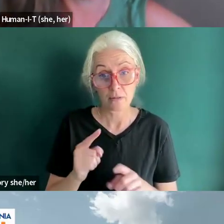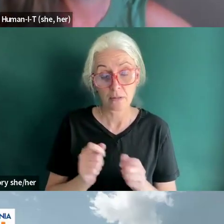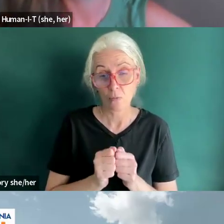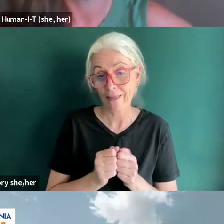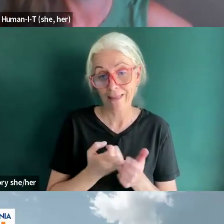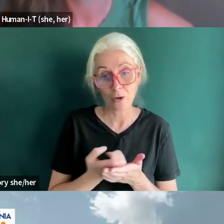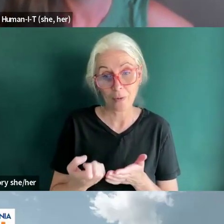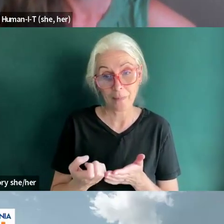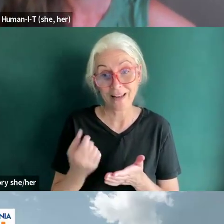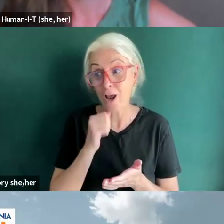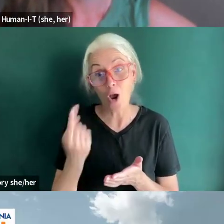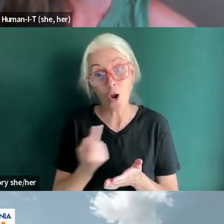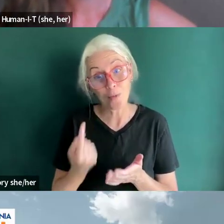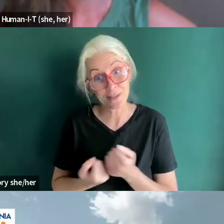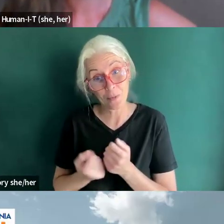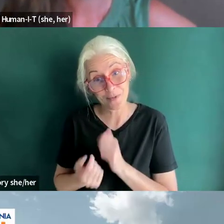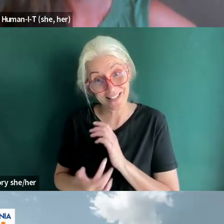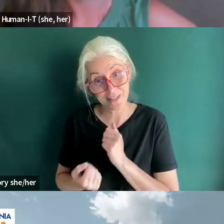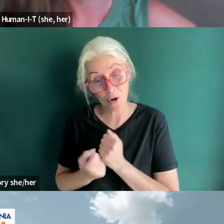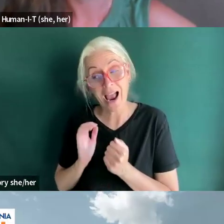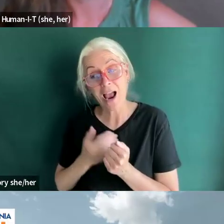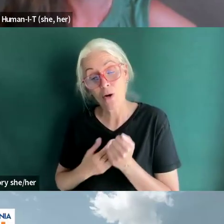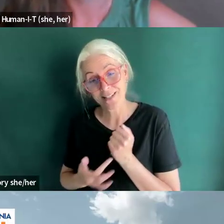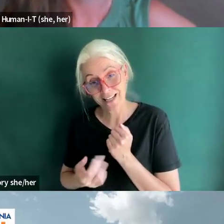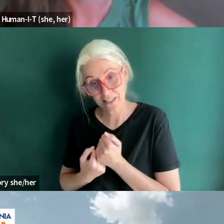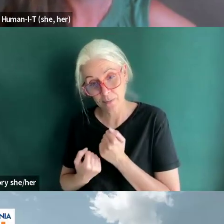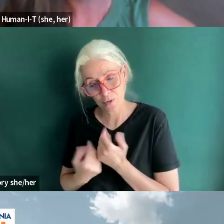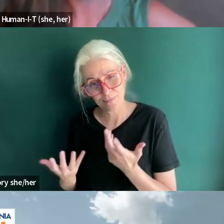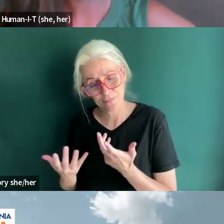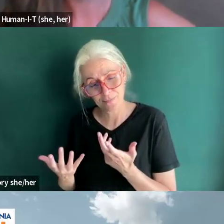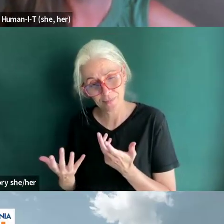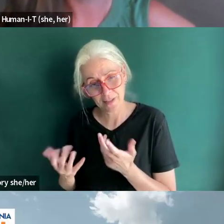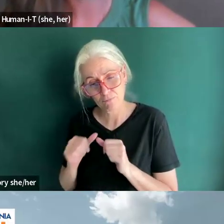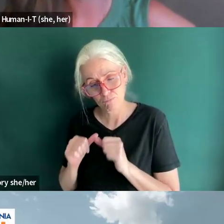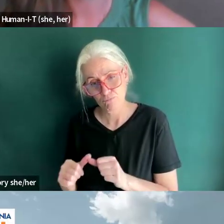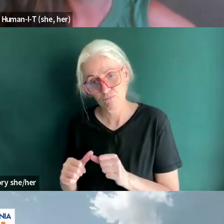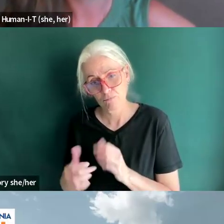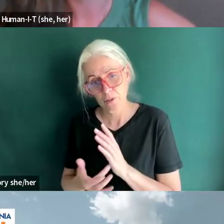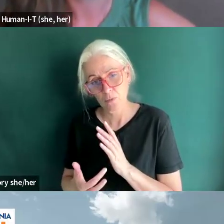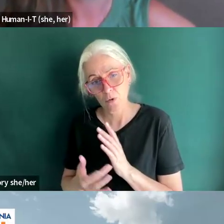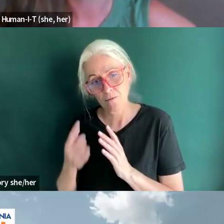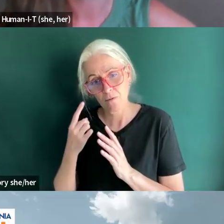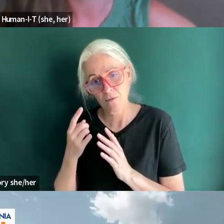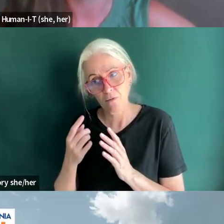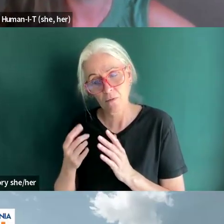in our experience. So, our technical support is ongoing support for individuals who have